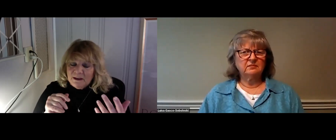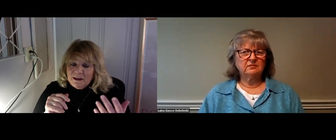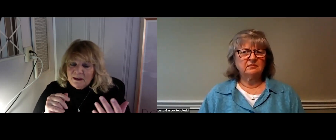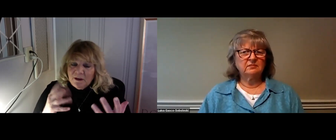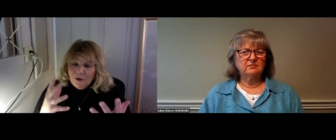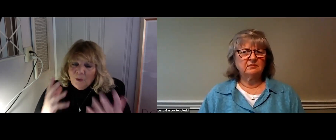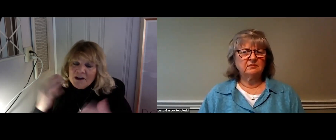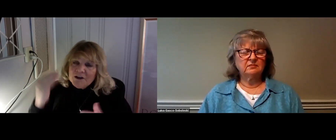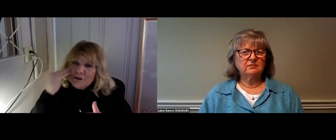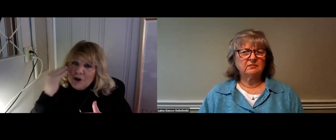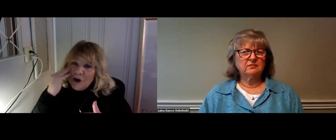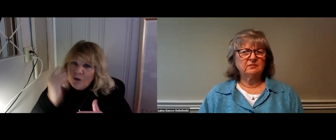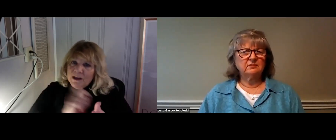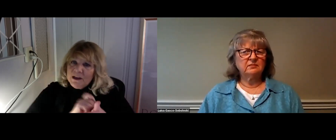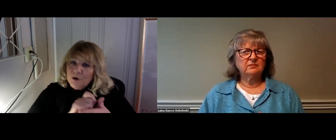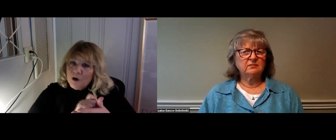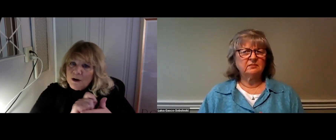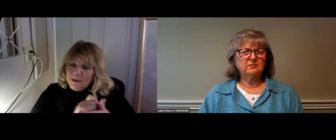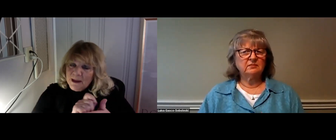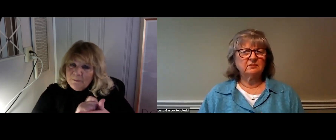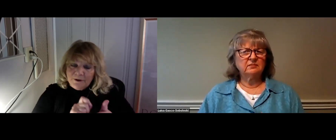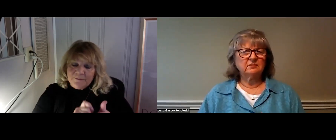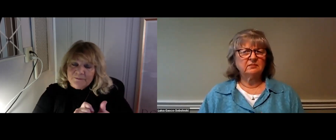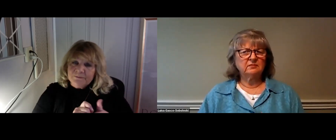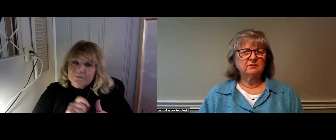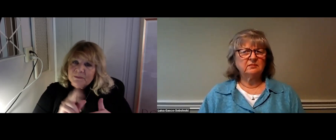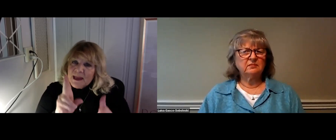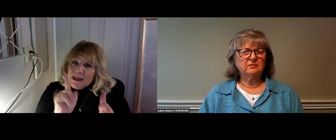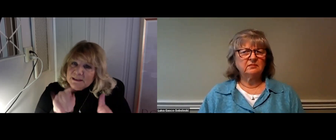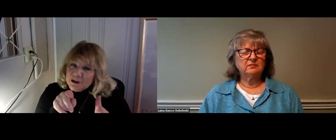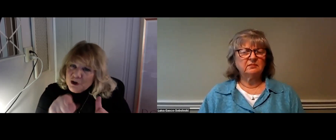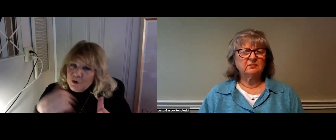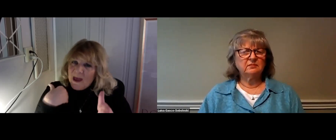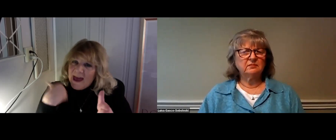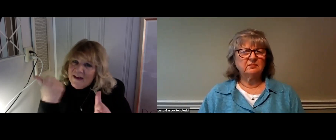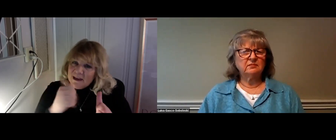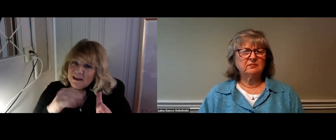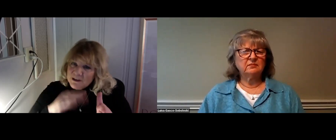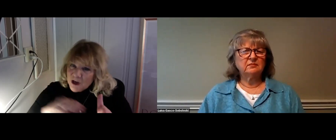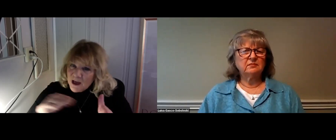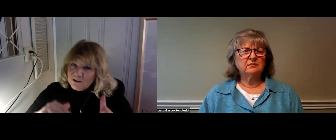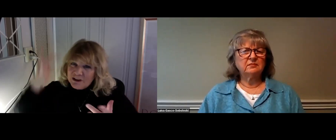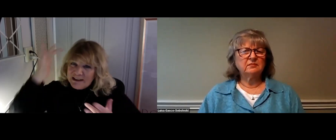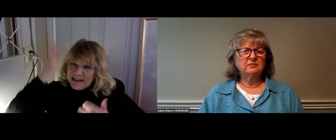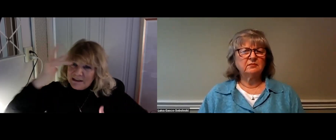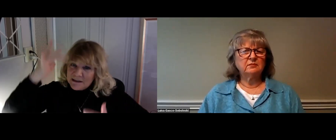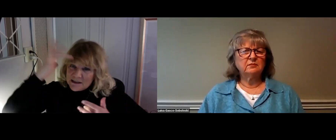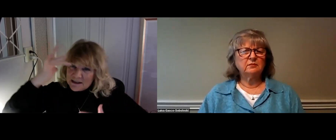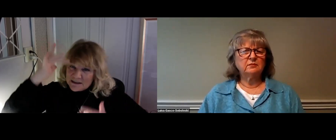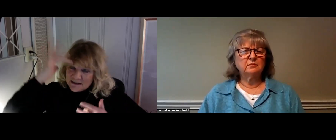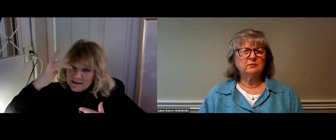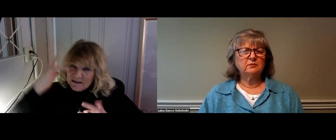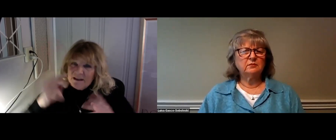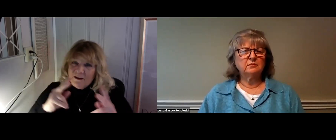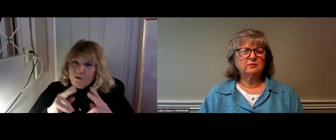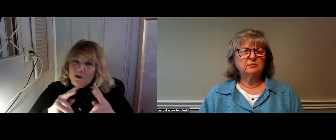wanted to know, he wrote on paper, "Did you have any childhood illnesses?